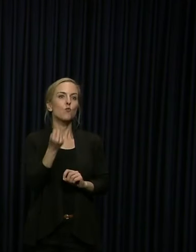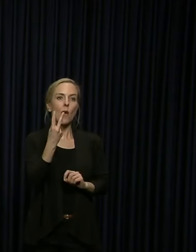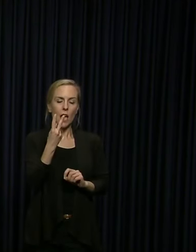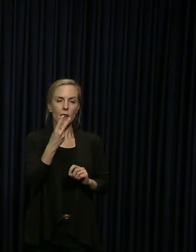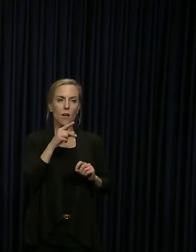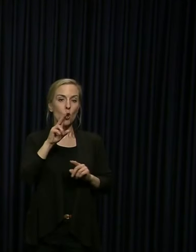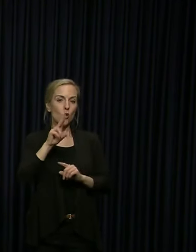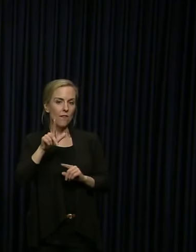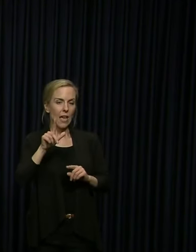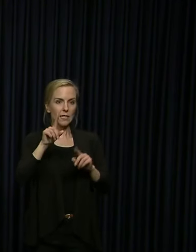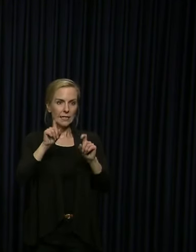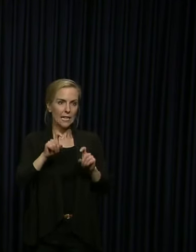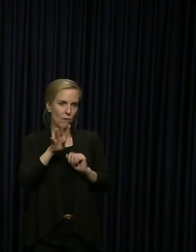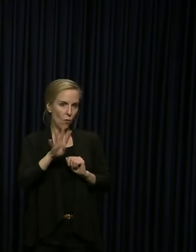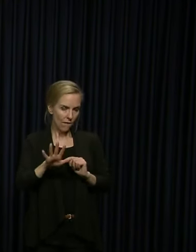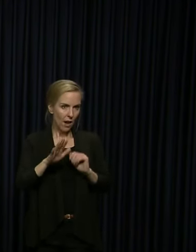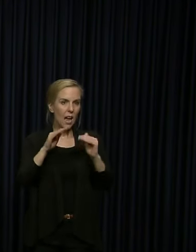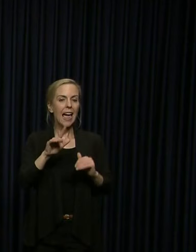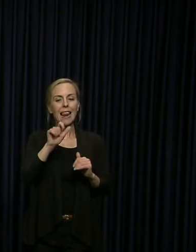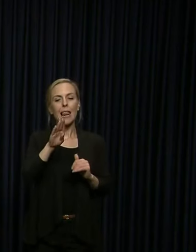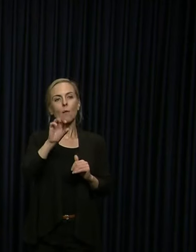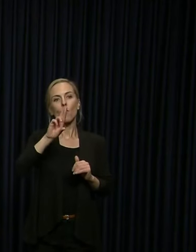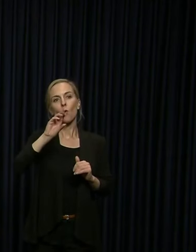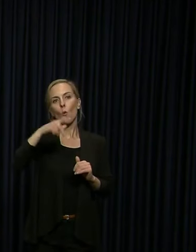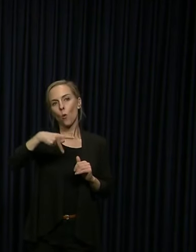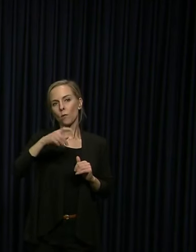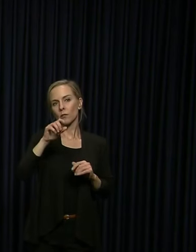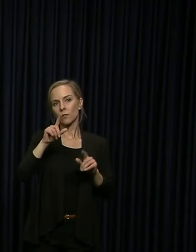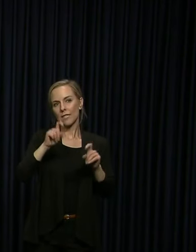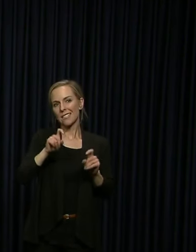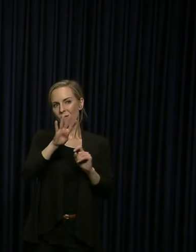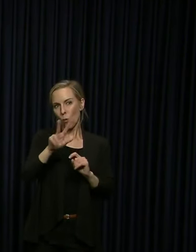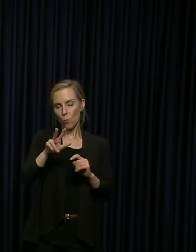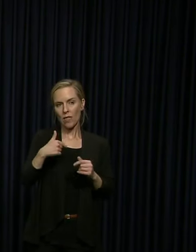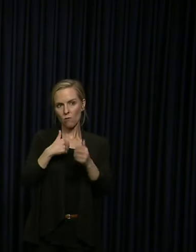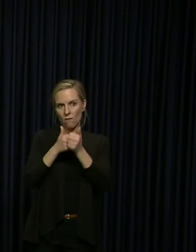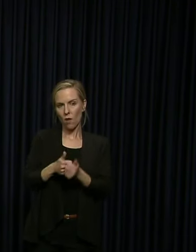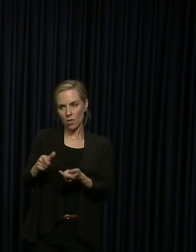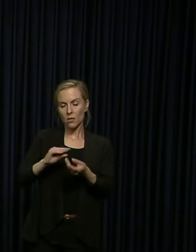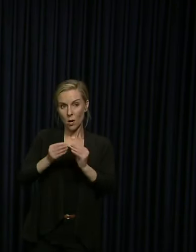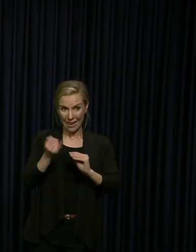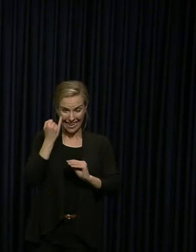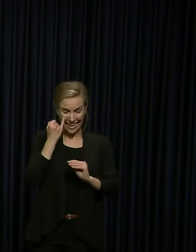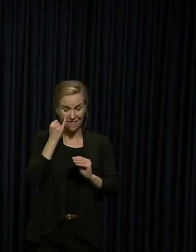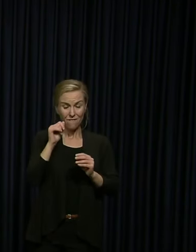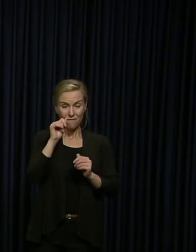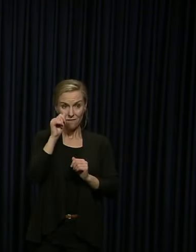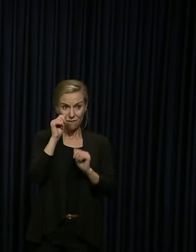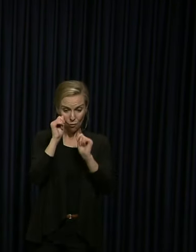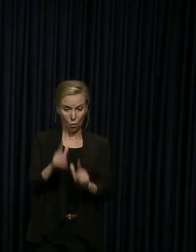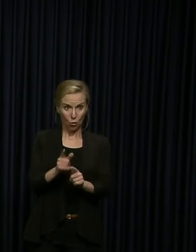FACILITIES. AND TO THAT COUNTY JUDGE, I WOULD SAY WE ARE DOING OUR BEST, AND THIS IS A SIGNIFICANT AMOUNT